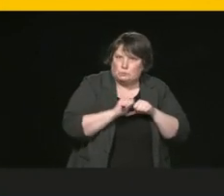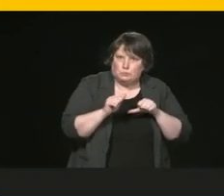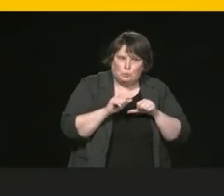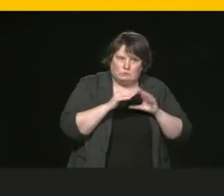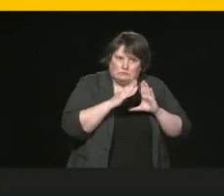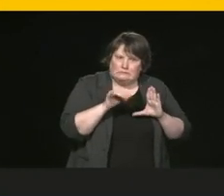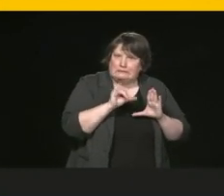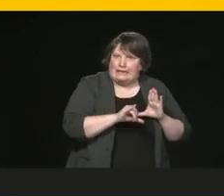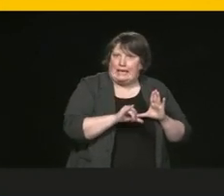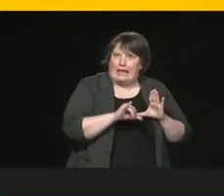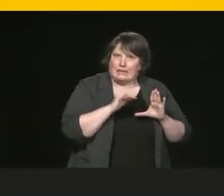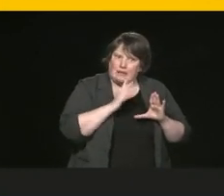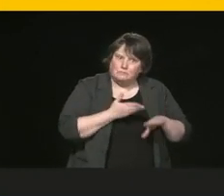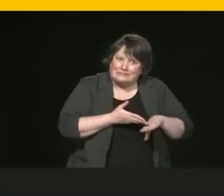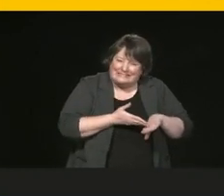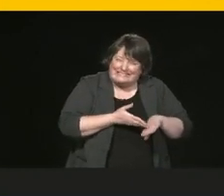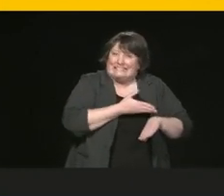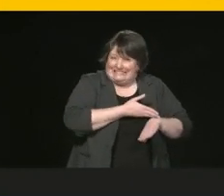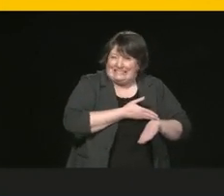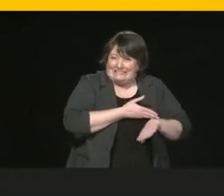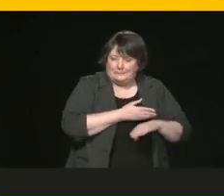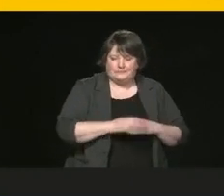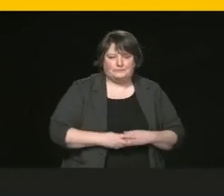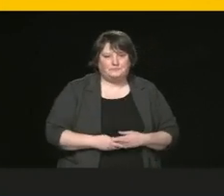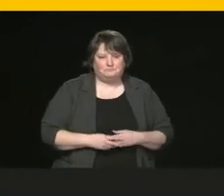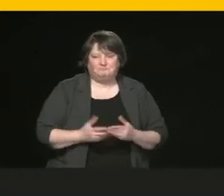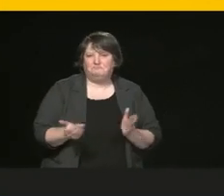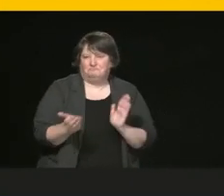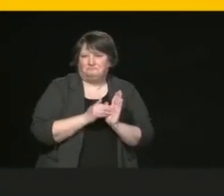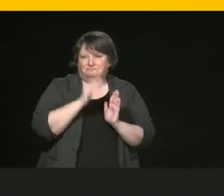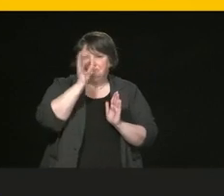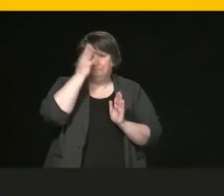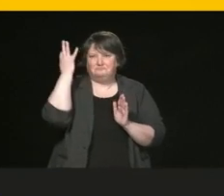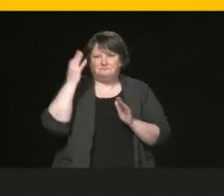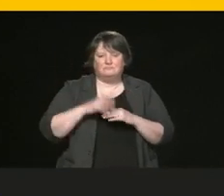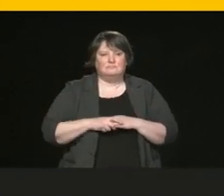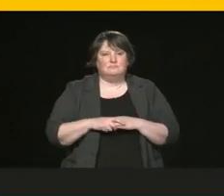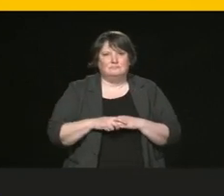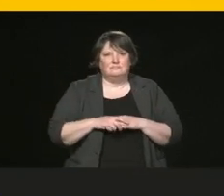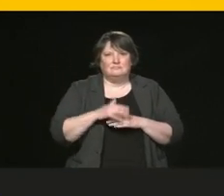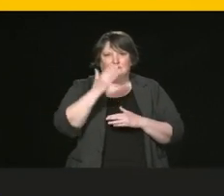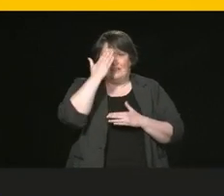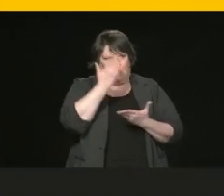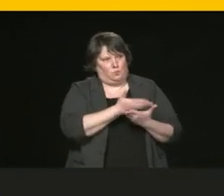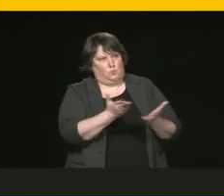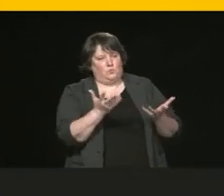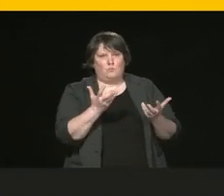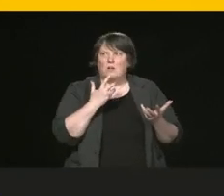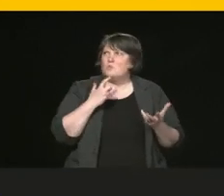WORTH IT. [SPEAKING FRENCH]. I RECOGNIZE